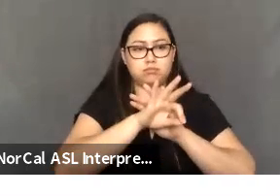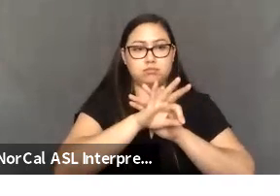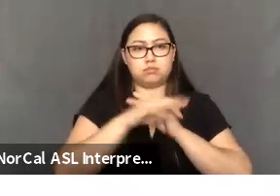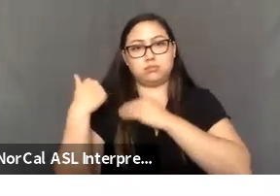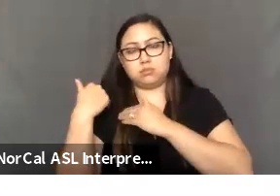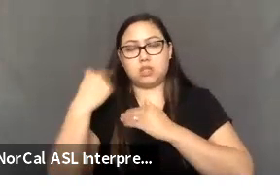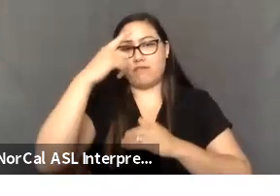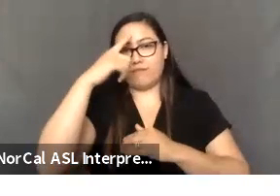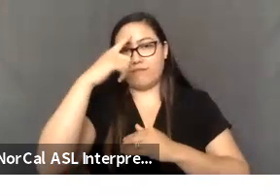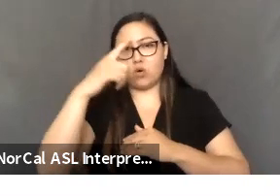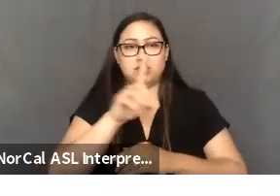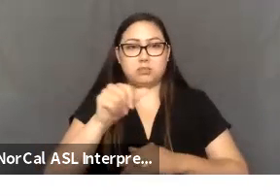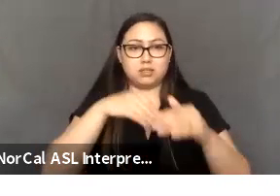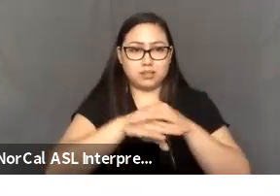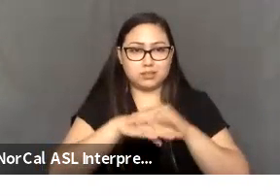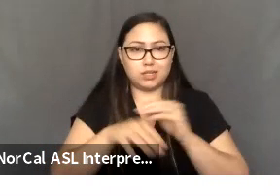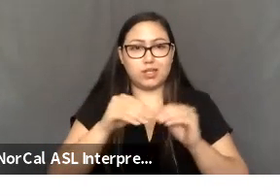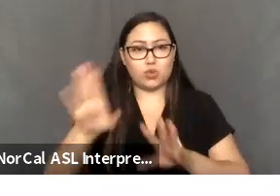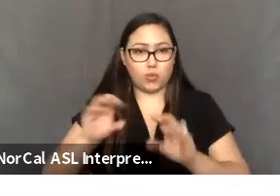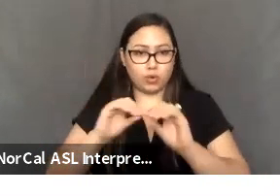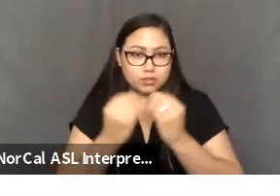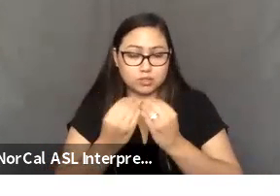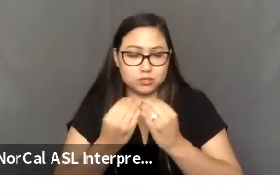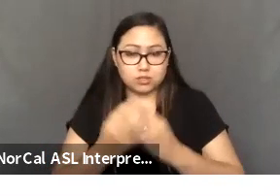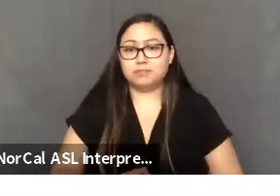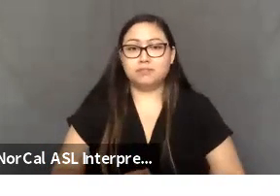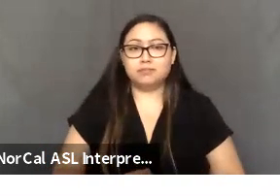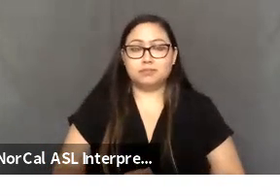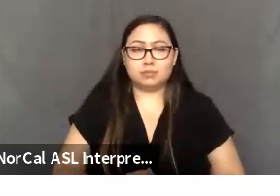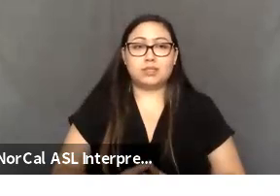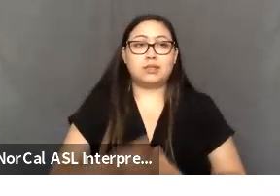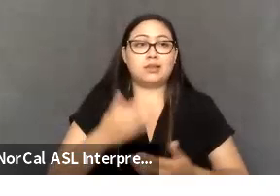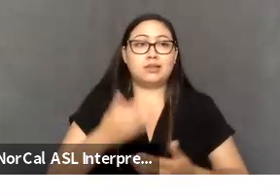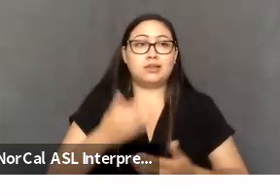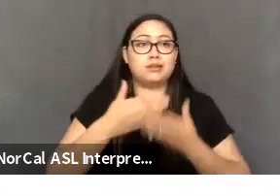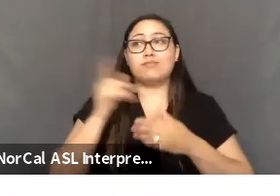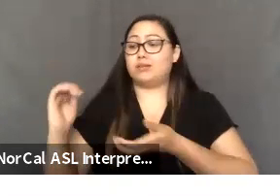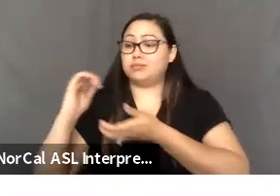accessibility within their organization. Even if they were collaborating, working closely with